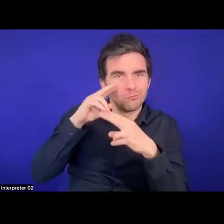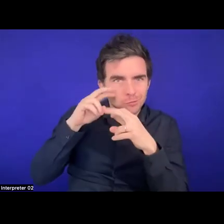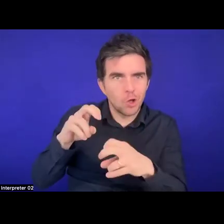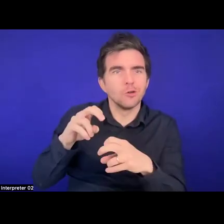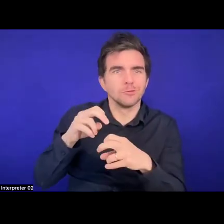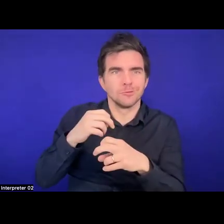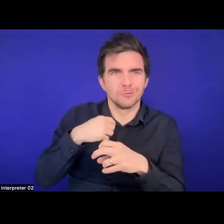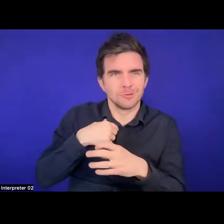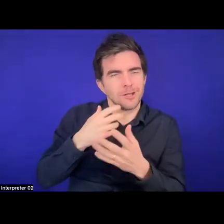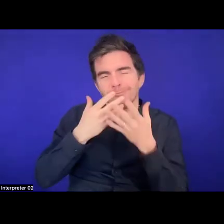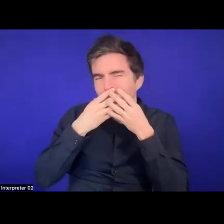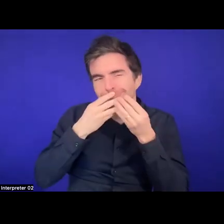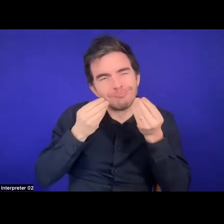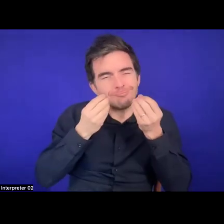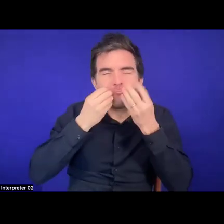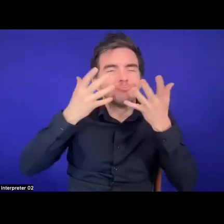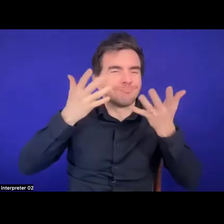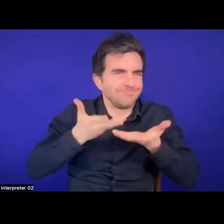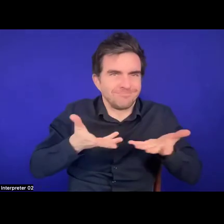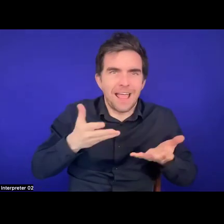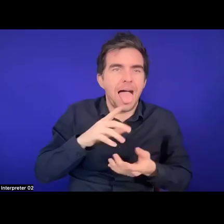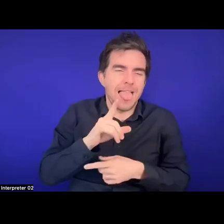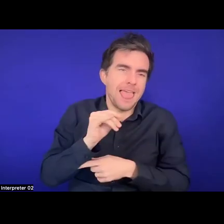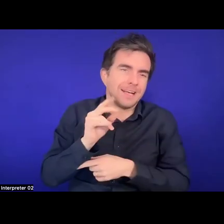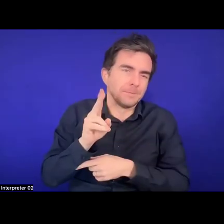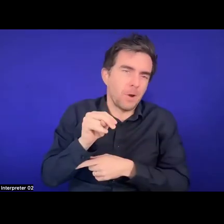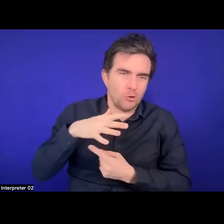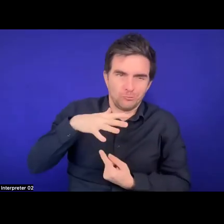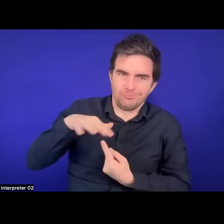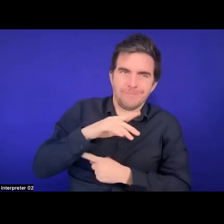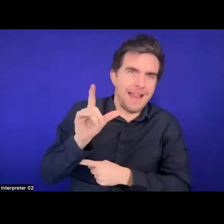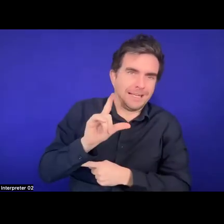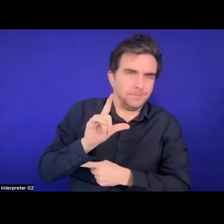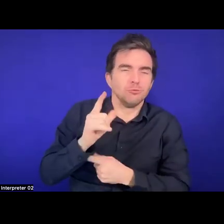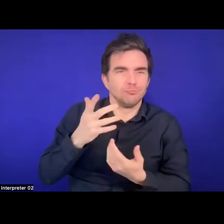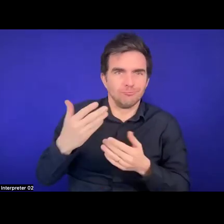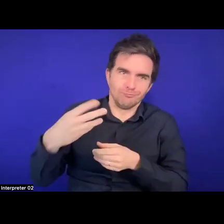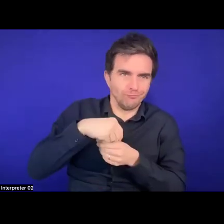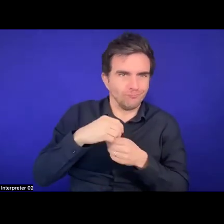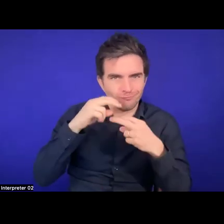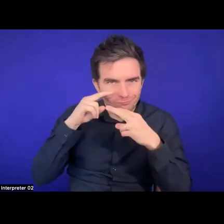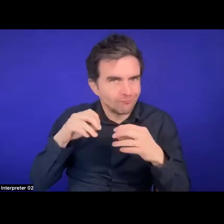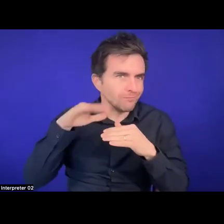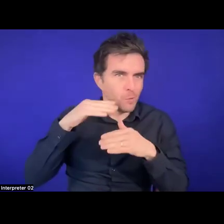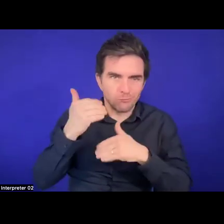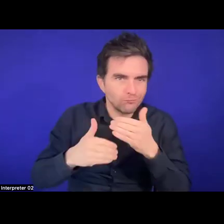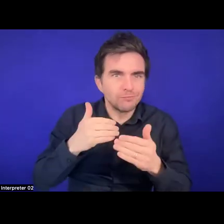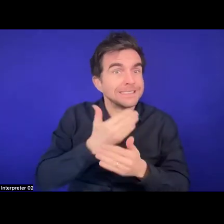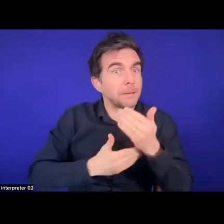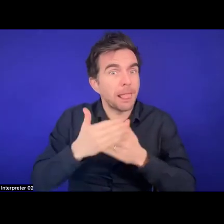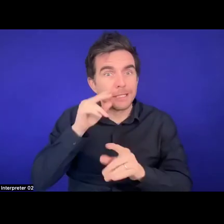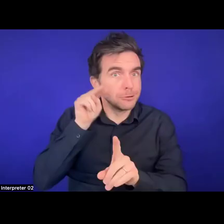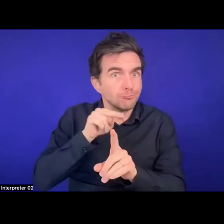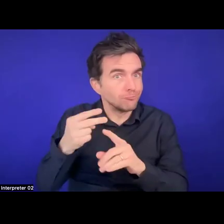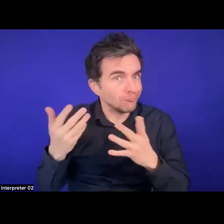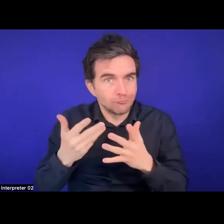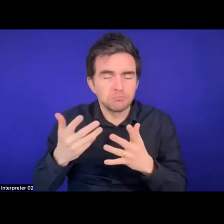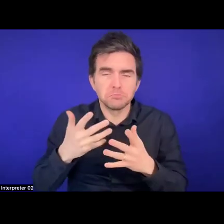issues such as gender and disability in the context of migration and asylum seeker